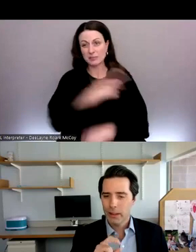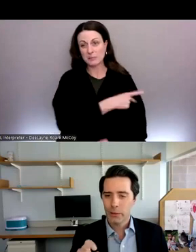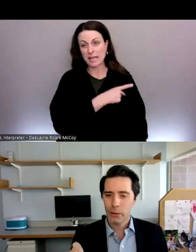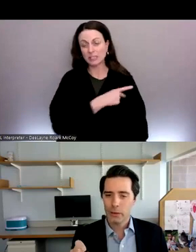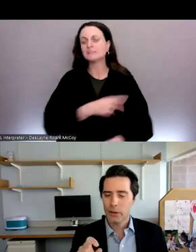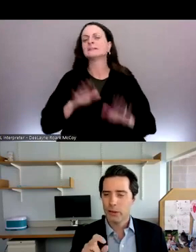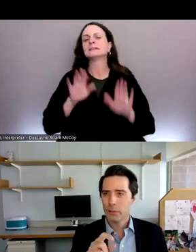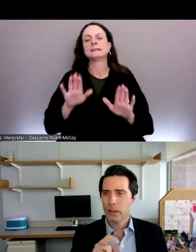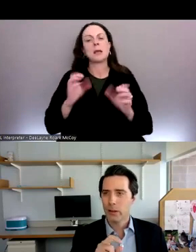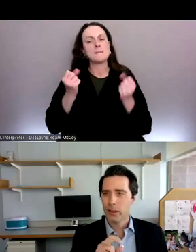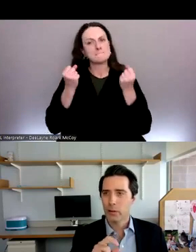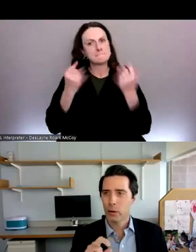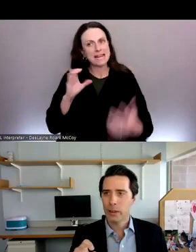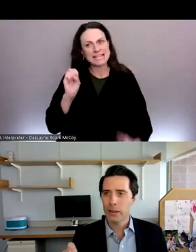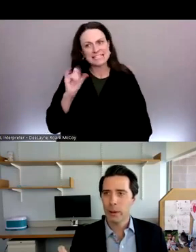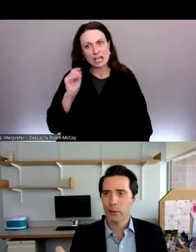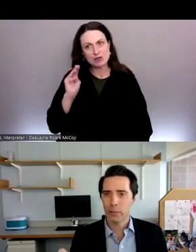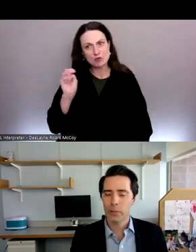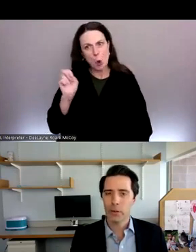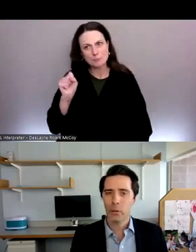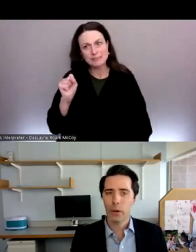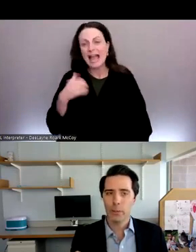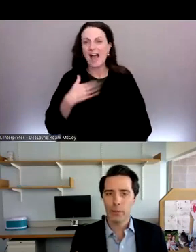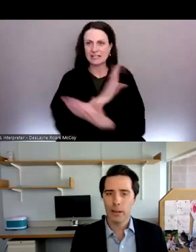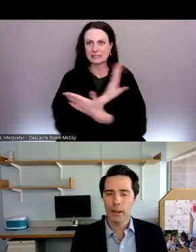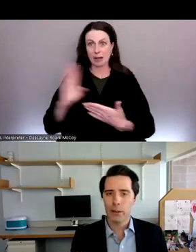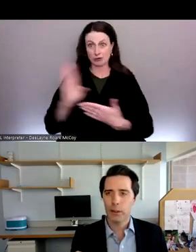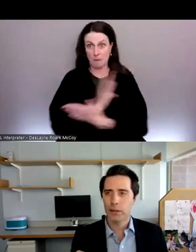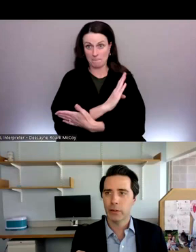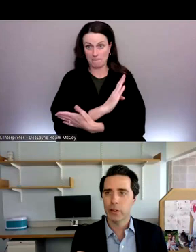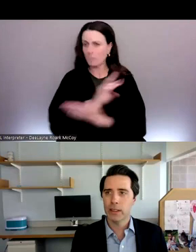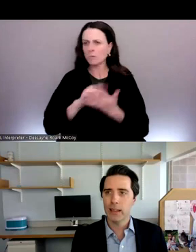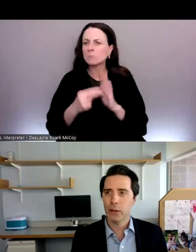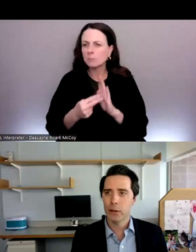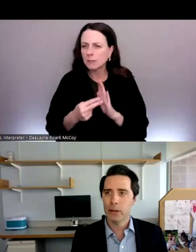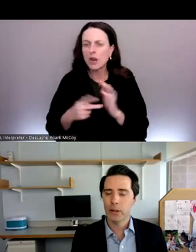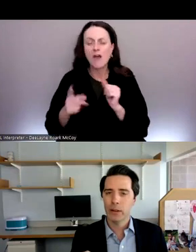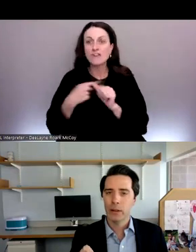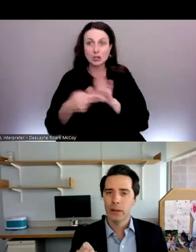these syndromes there's something called a syndromic spectrum so what I mean by